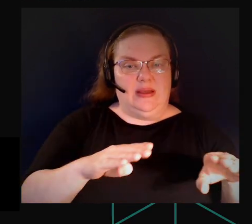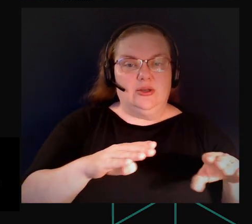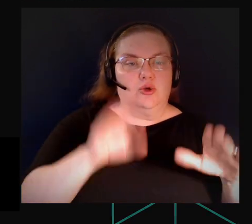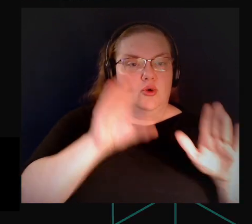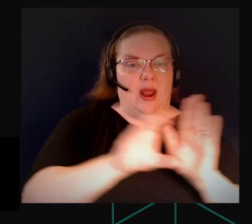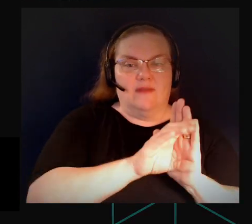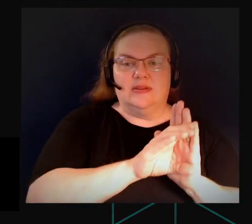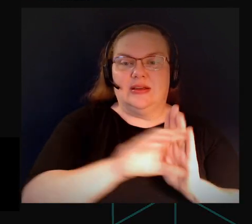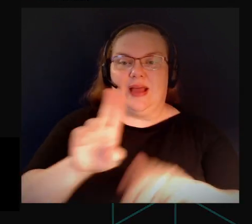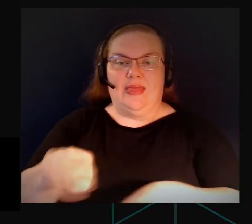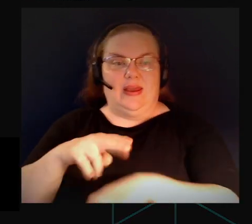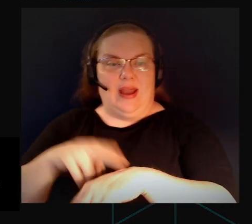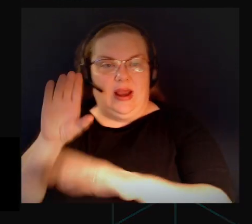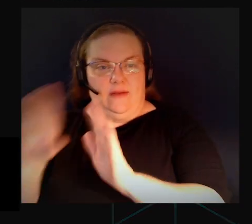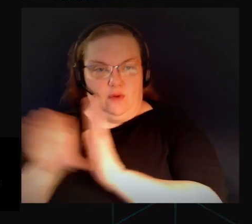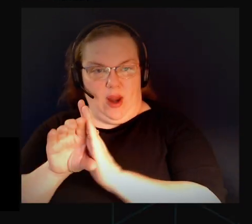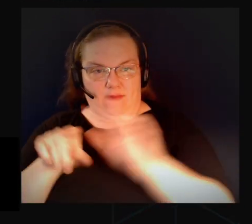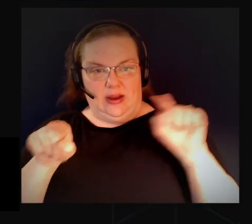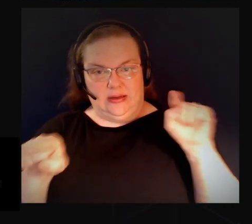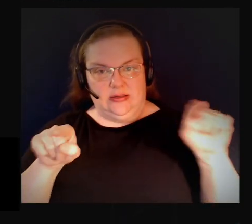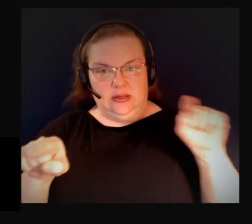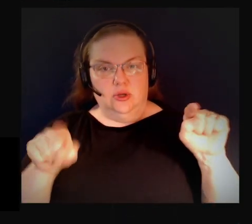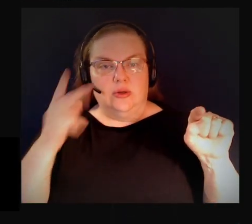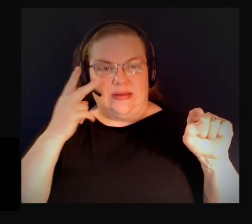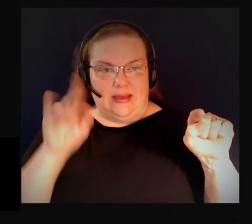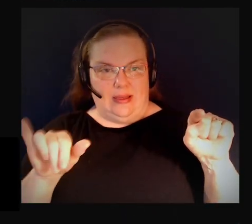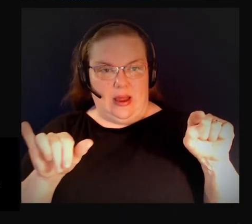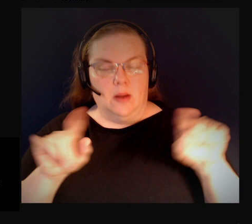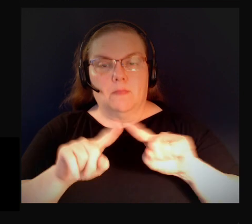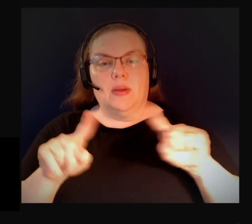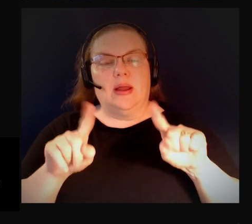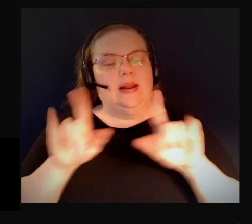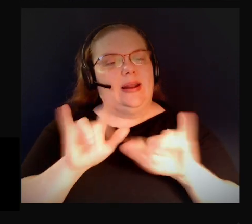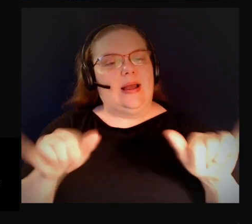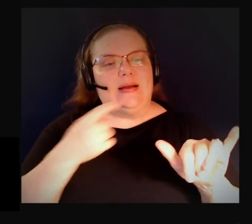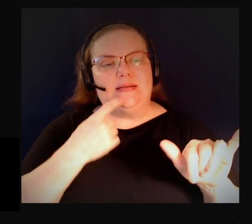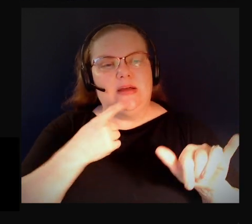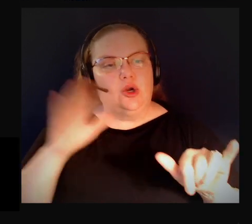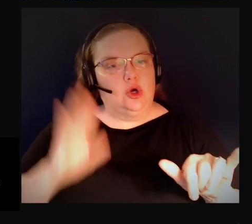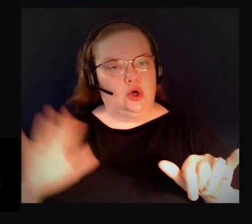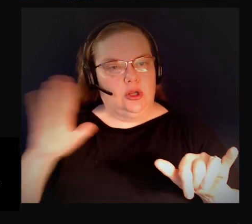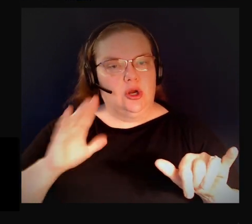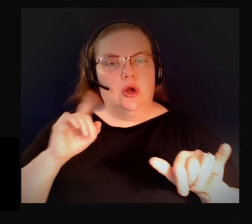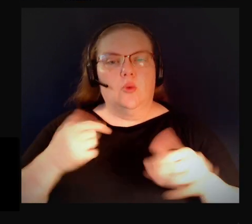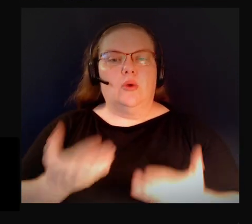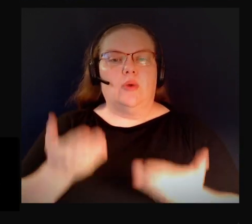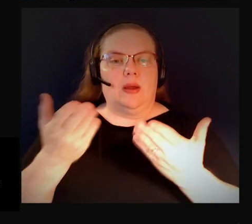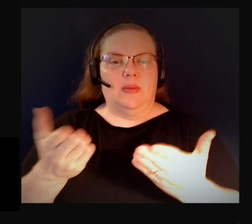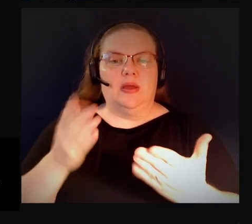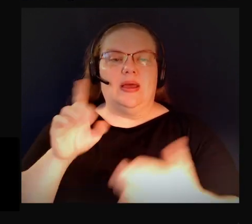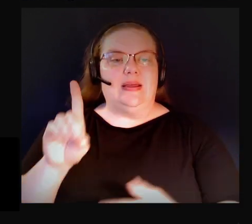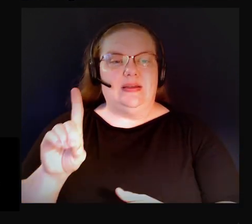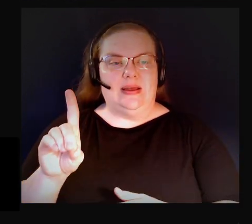in a more representative scene. 2023.1 IMPROVEMENTS HDRP SAMPLE SCENE XBOX SERIES X As I said earlier, we recommend that you use the DirectX 12 API.